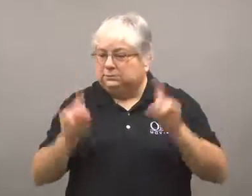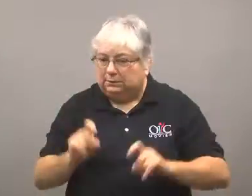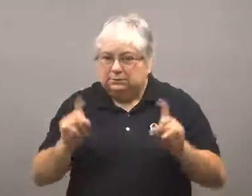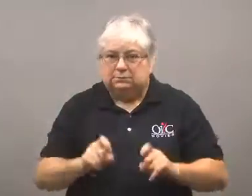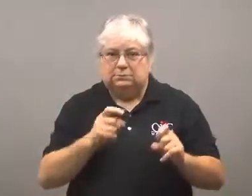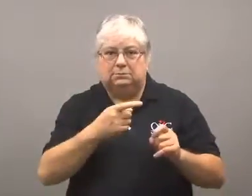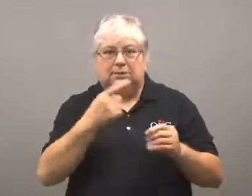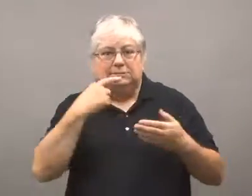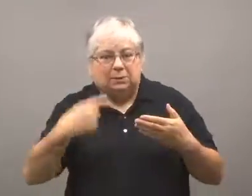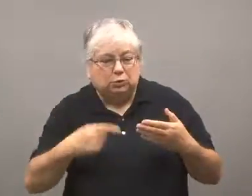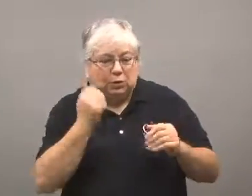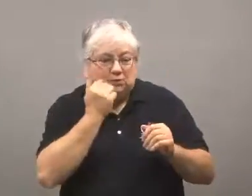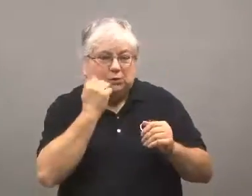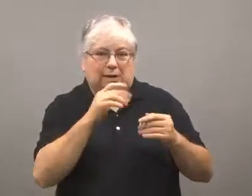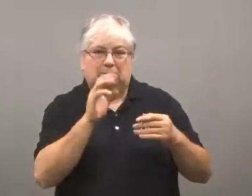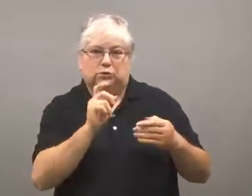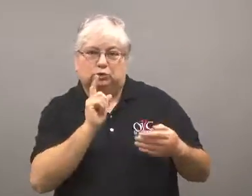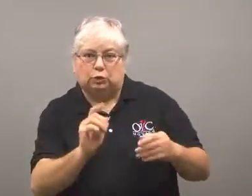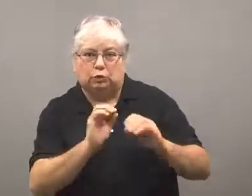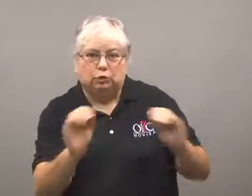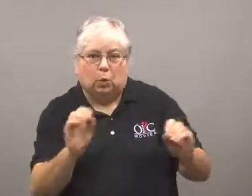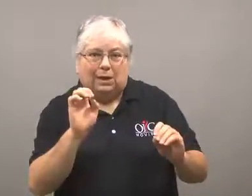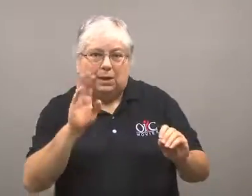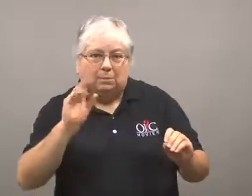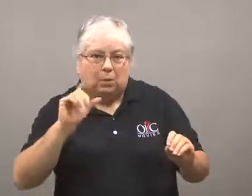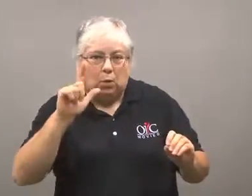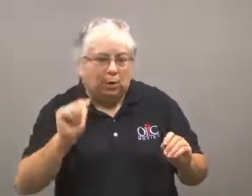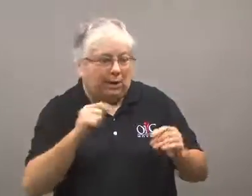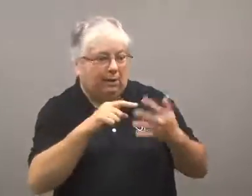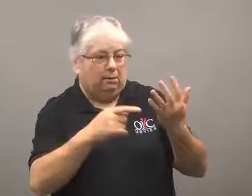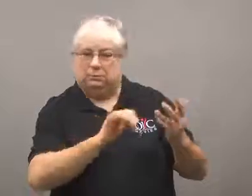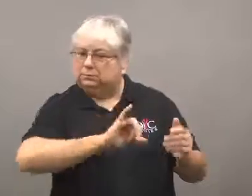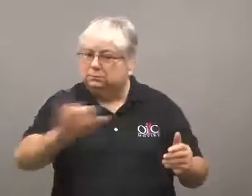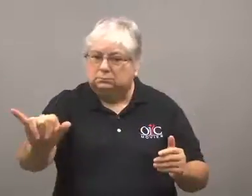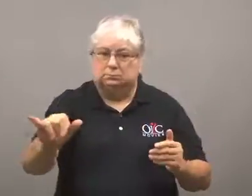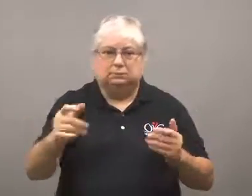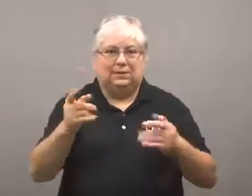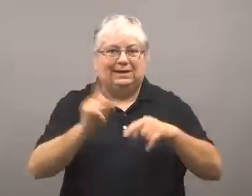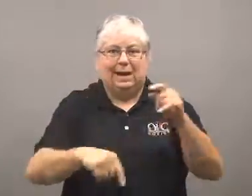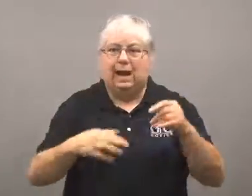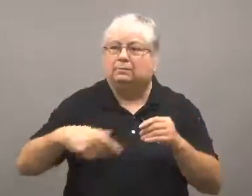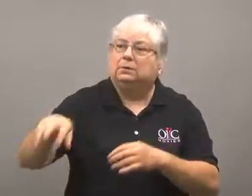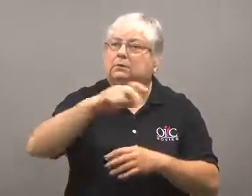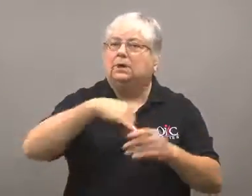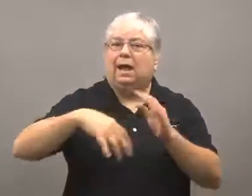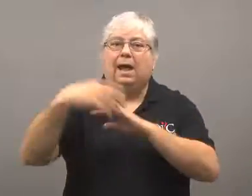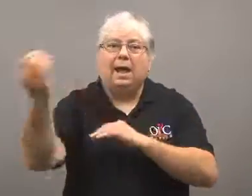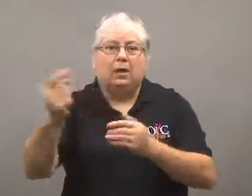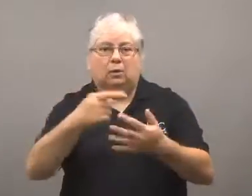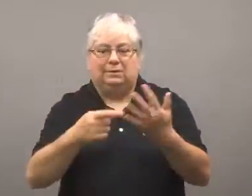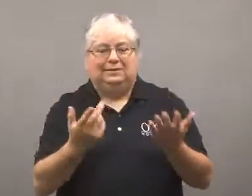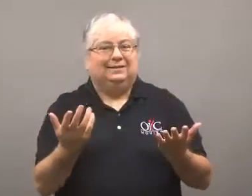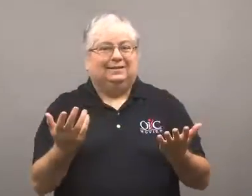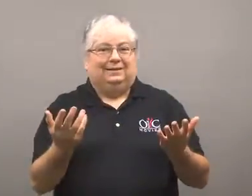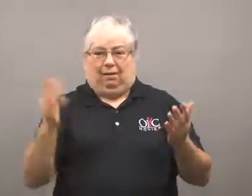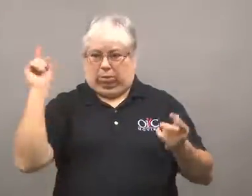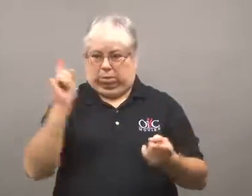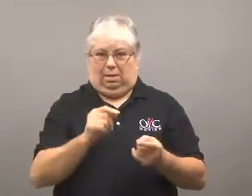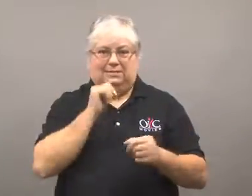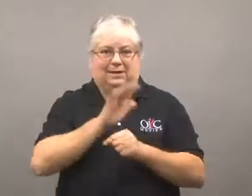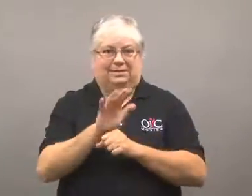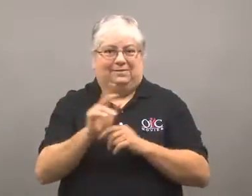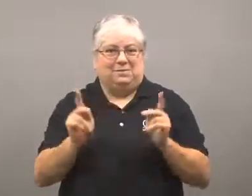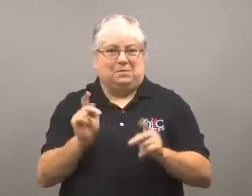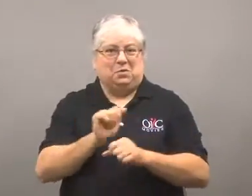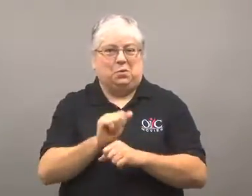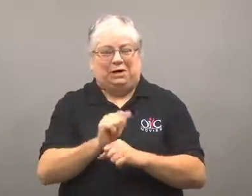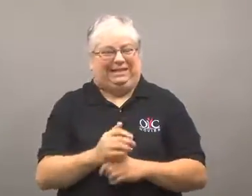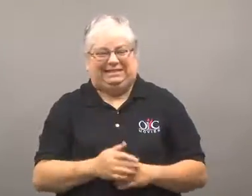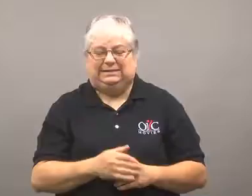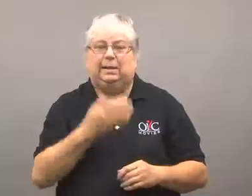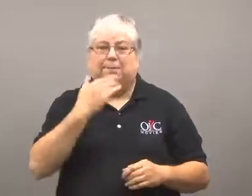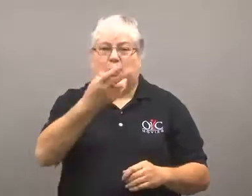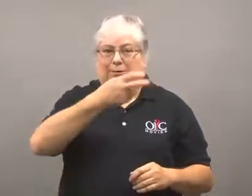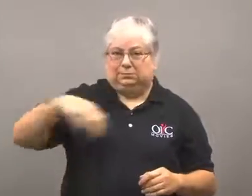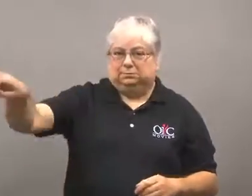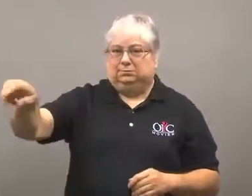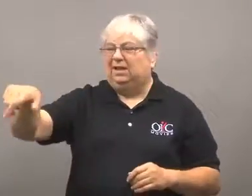testing and having their temperature taken every day to rule out Ebola.